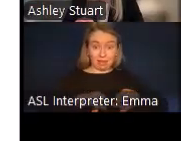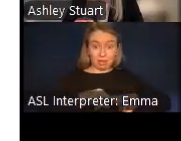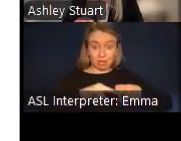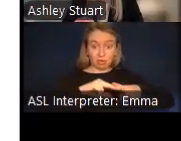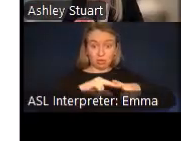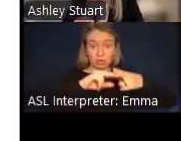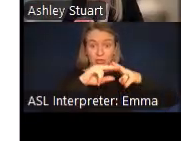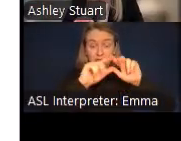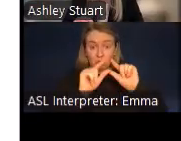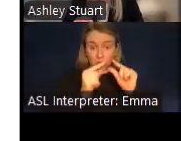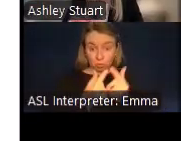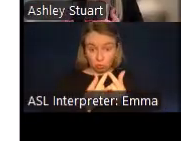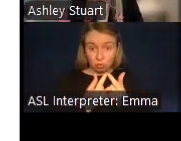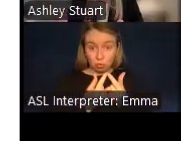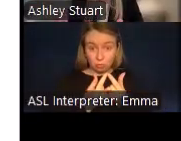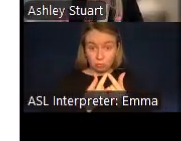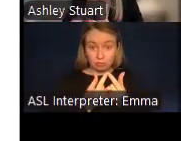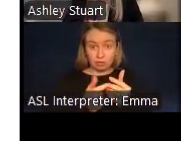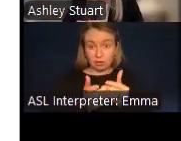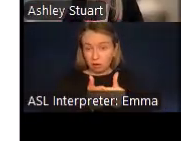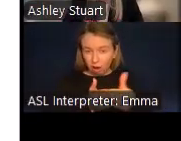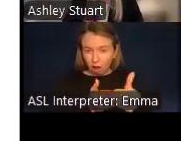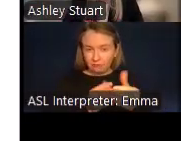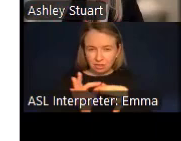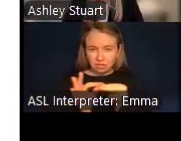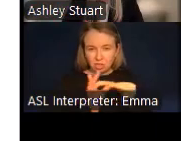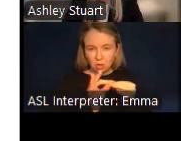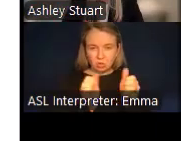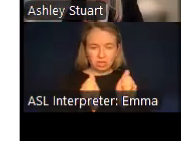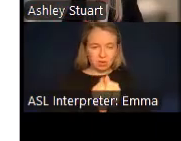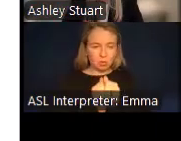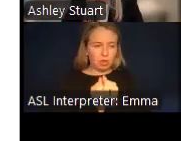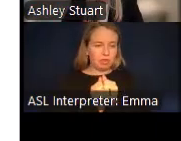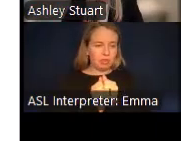which is often associated with factors like higher maternal